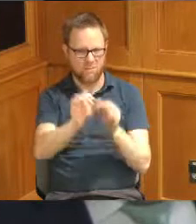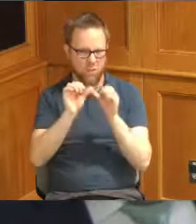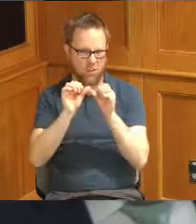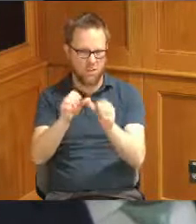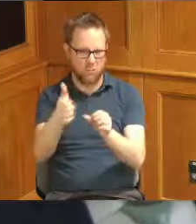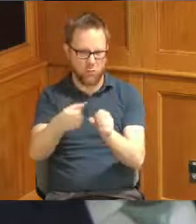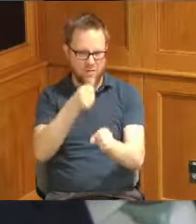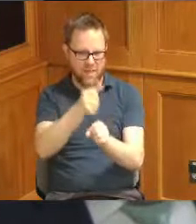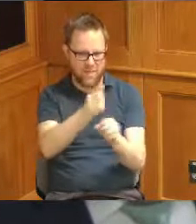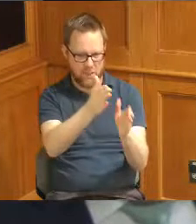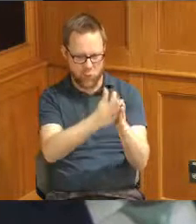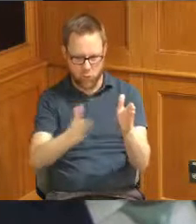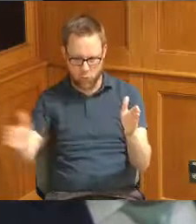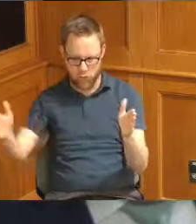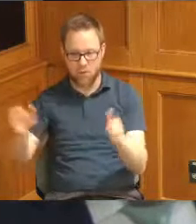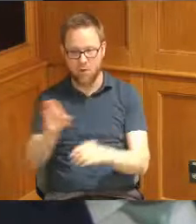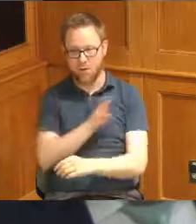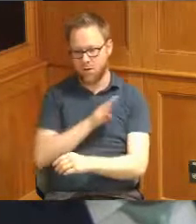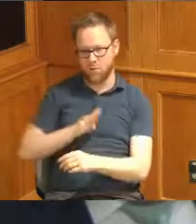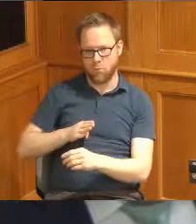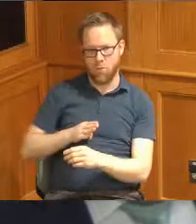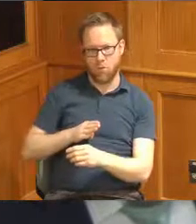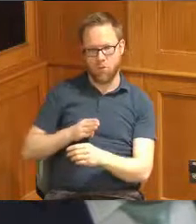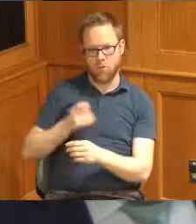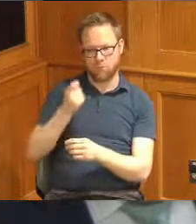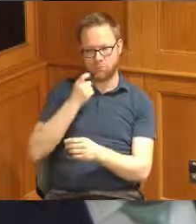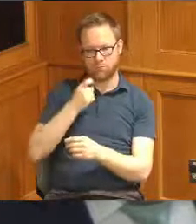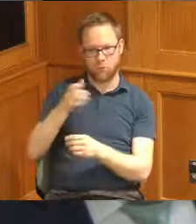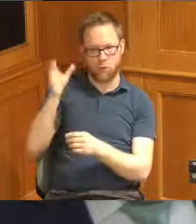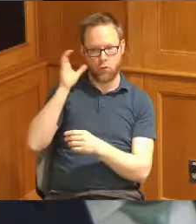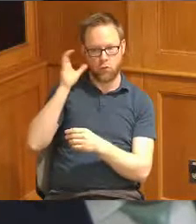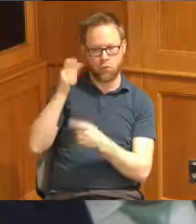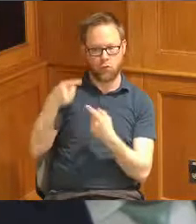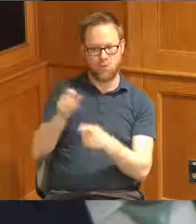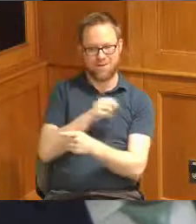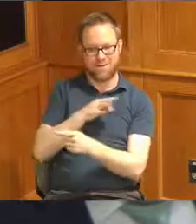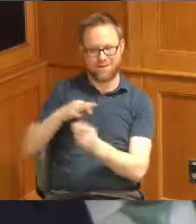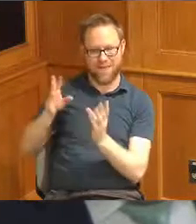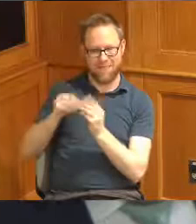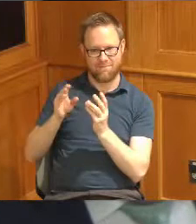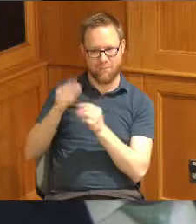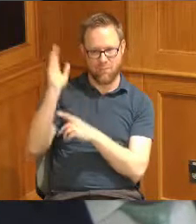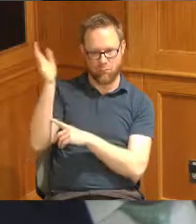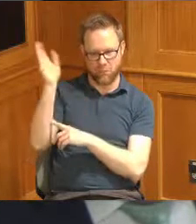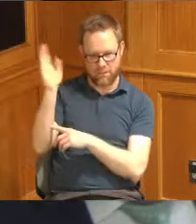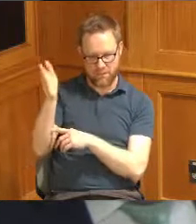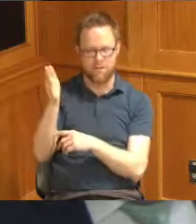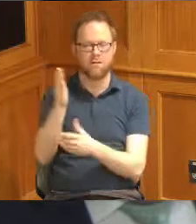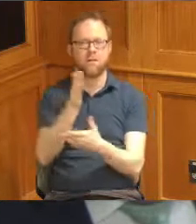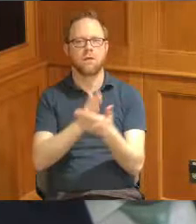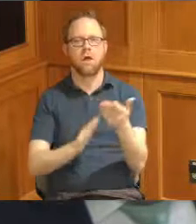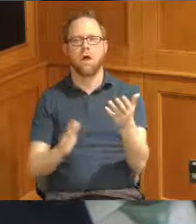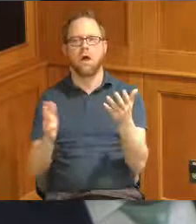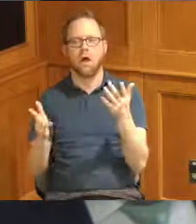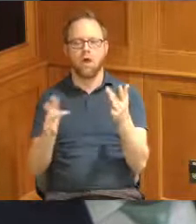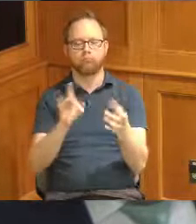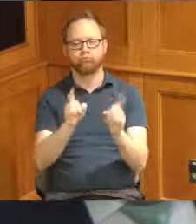had previously heard this at a at a staff meeting presentation there's been some reworking of some